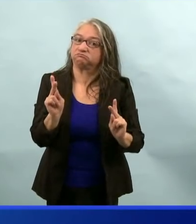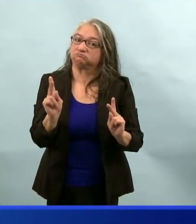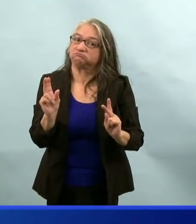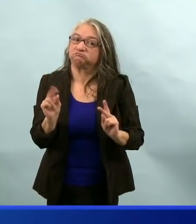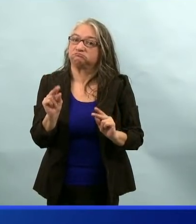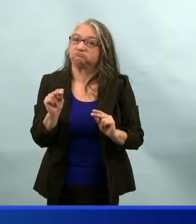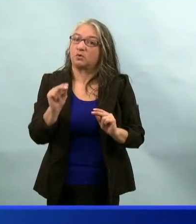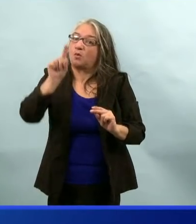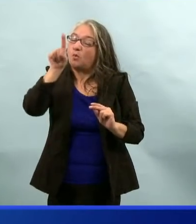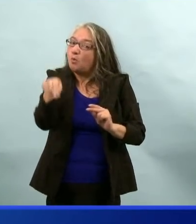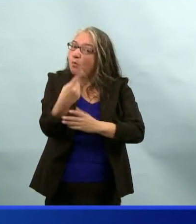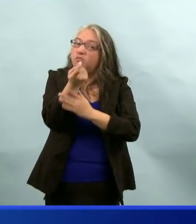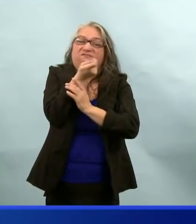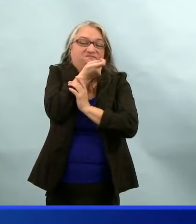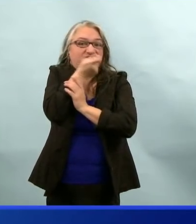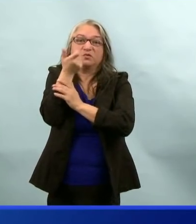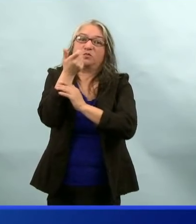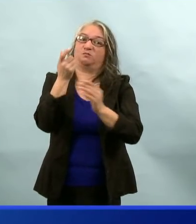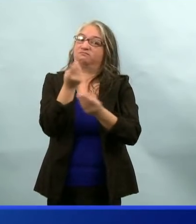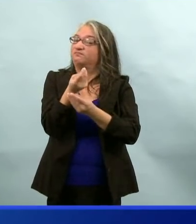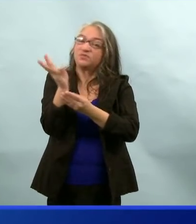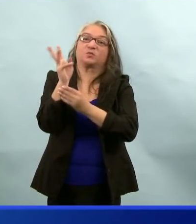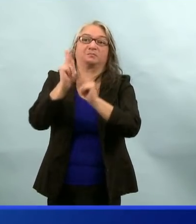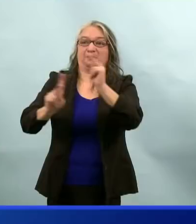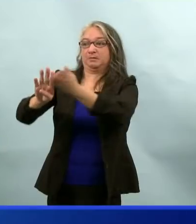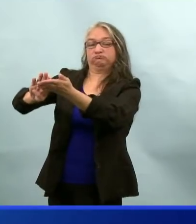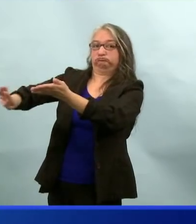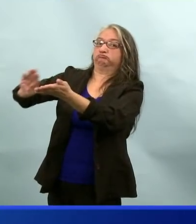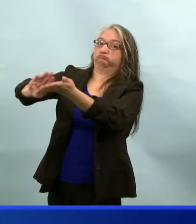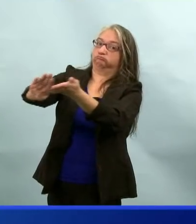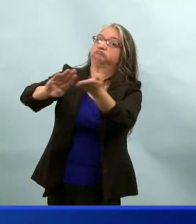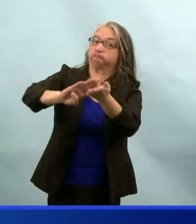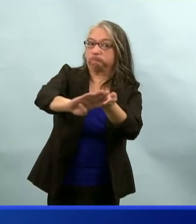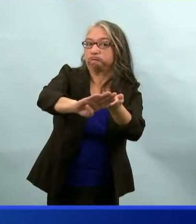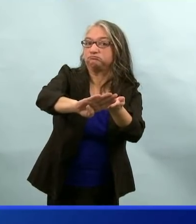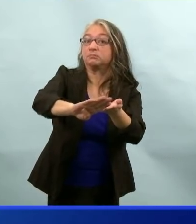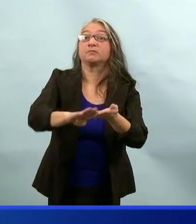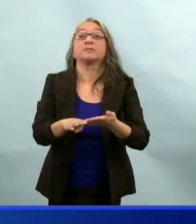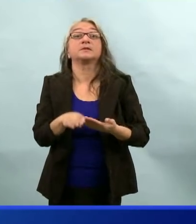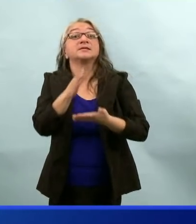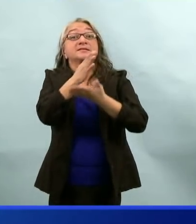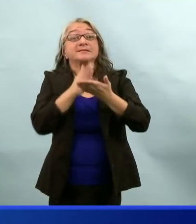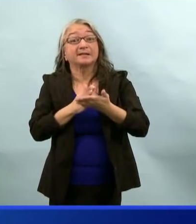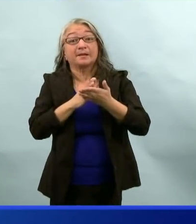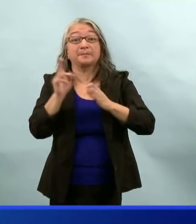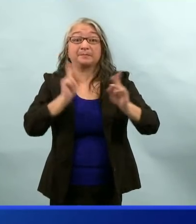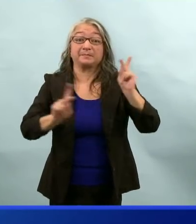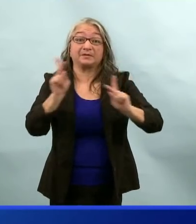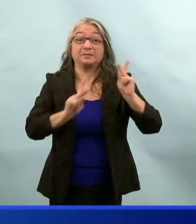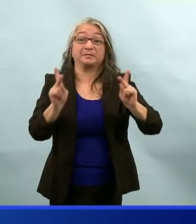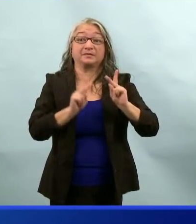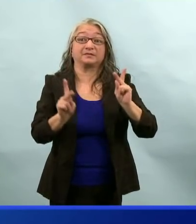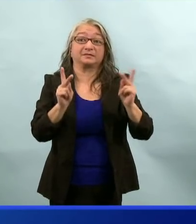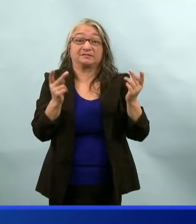vaccine for most people including those who are immunocompromised the the vaccine would not be um